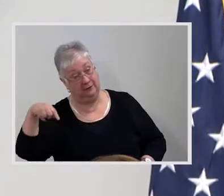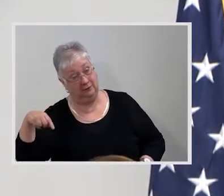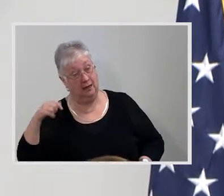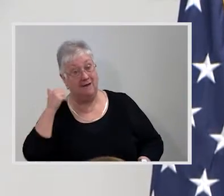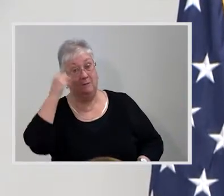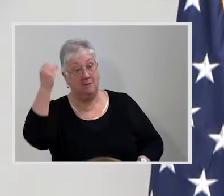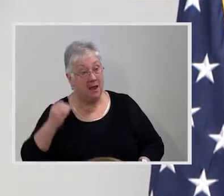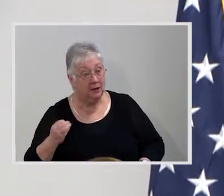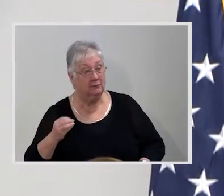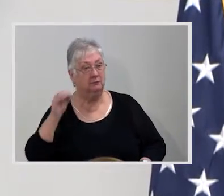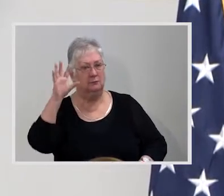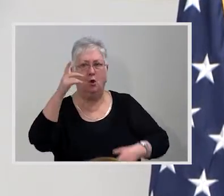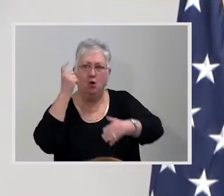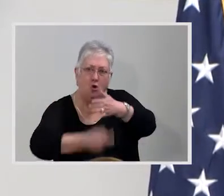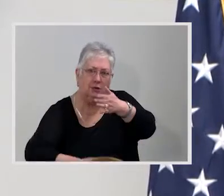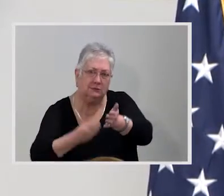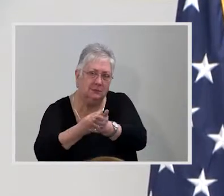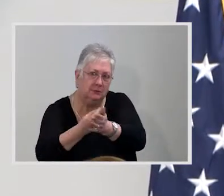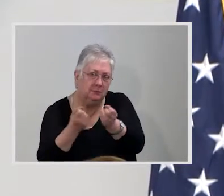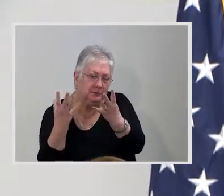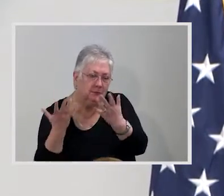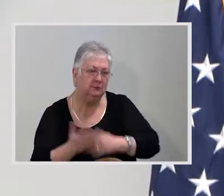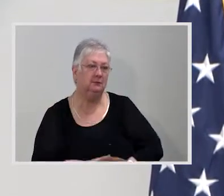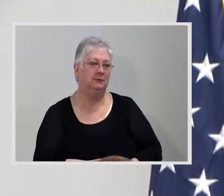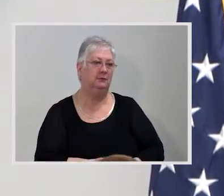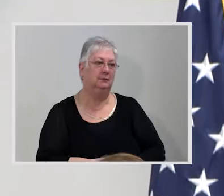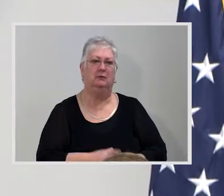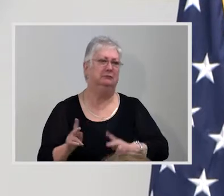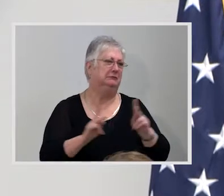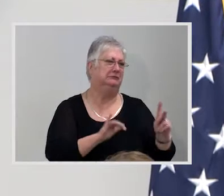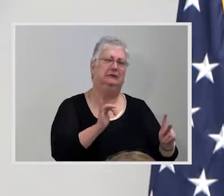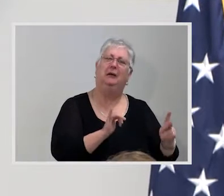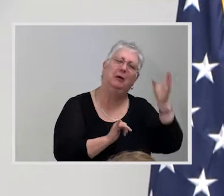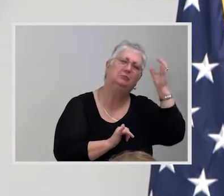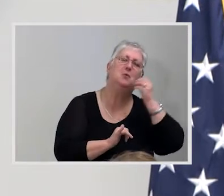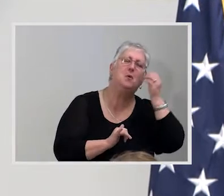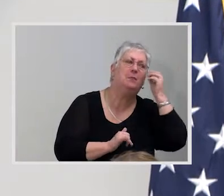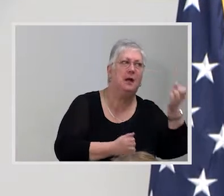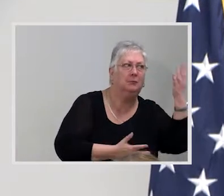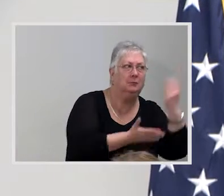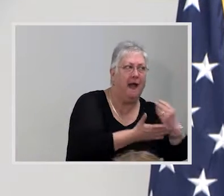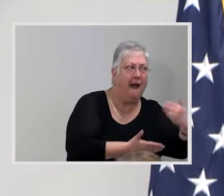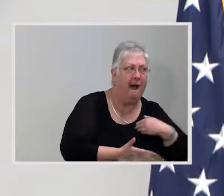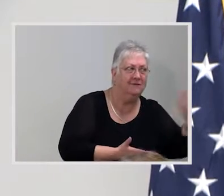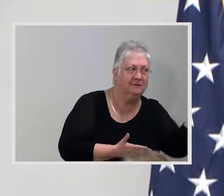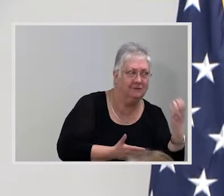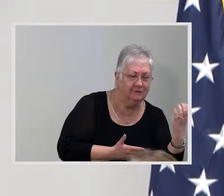WE COME UP WITH NEW IDEAS. THERE'S NEW INITIATIVES. THERE'S A NEW CHALLENGE. MAY BE A NEW PROBLEM THAT WE HAVE TO SOLVE.